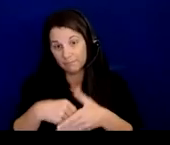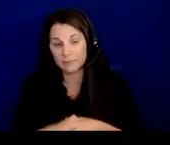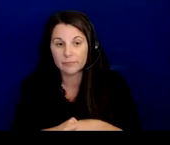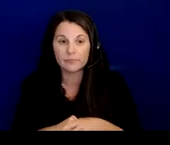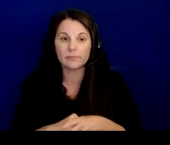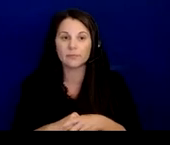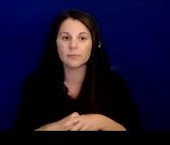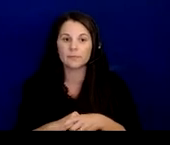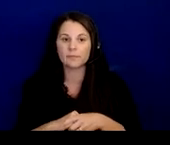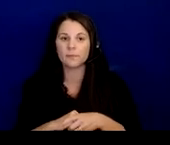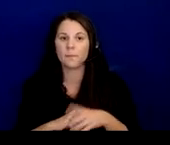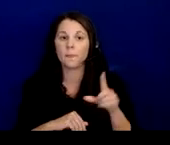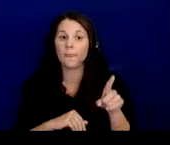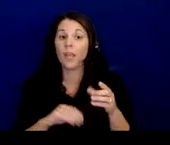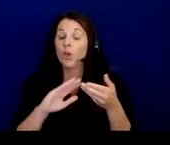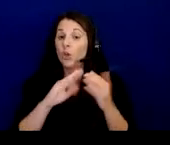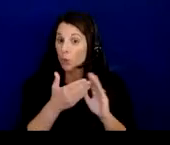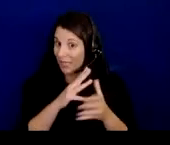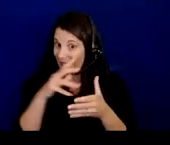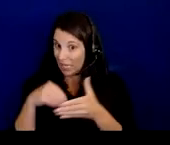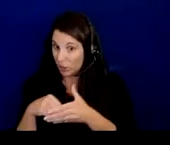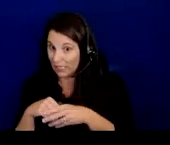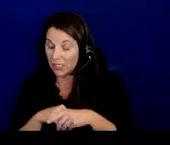Again, one of the principles should focus on an asset asset based approach.